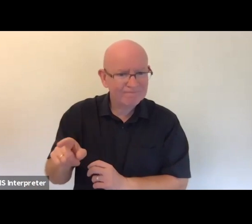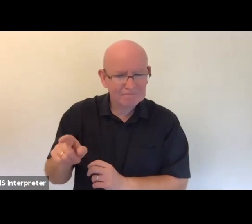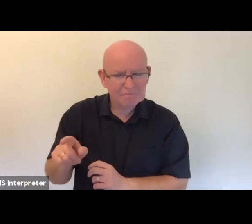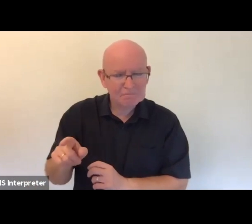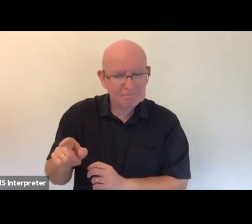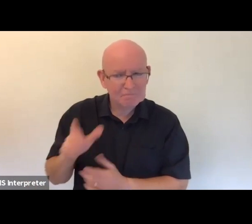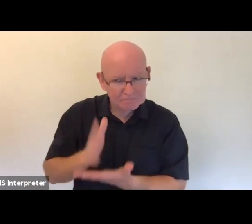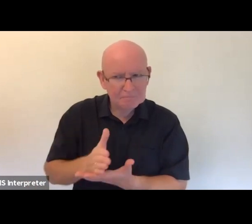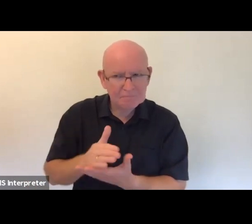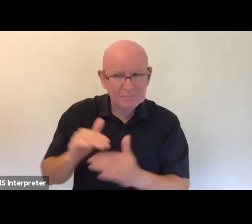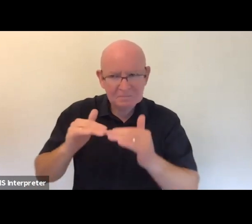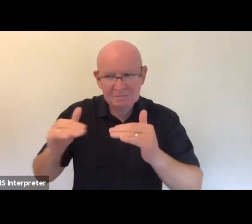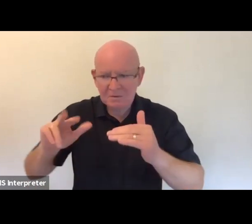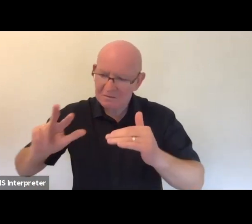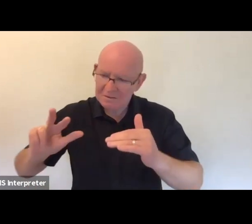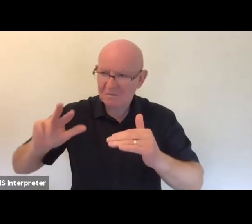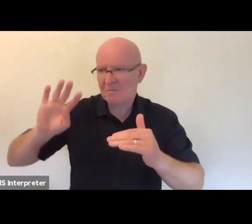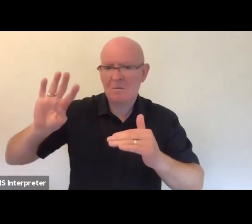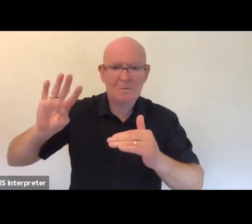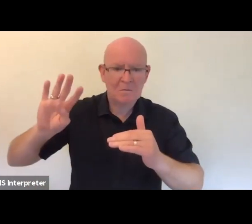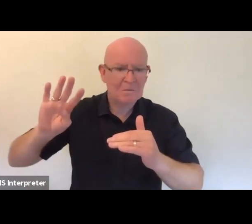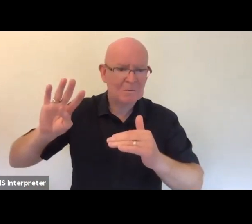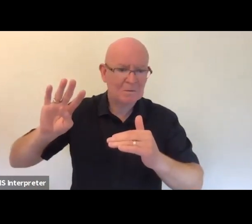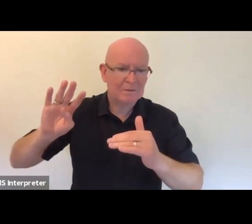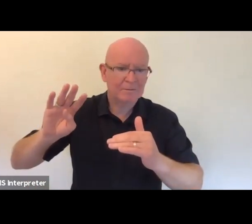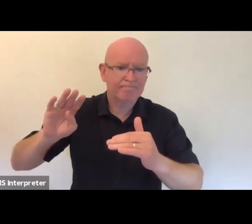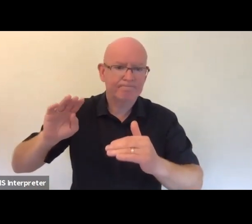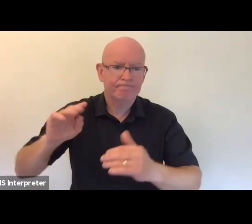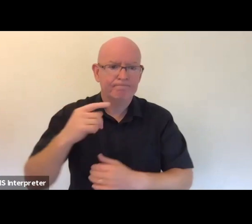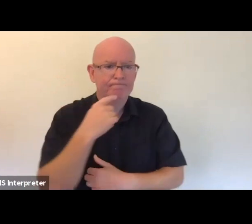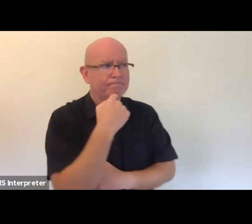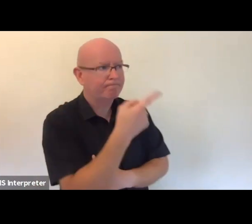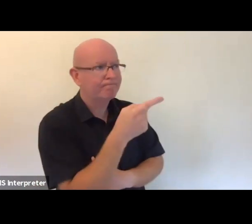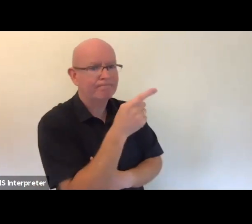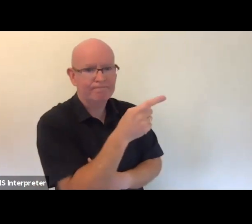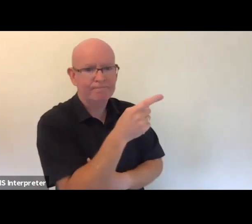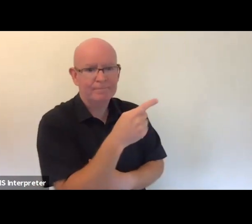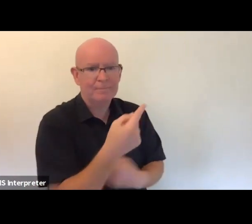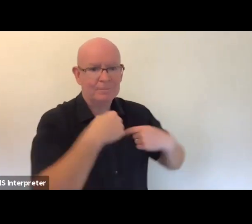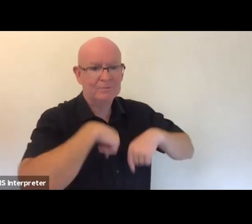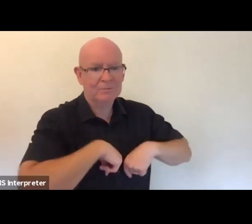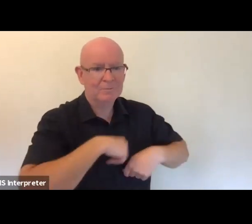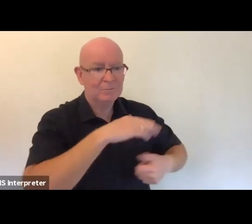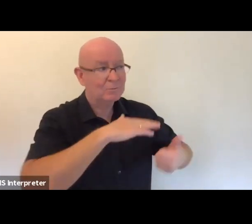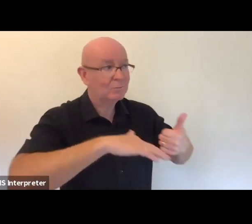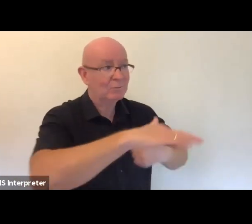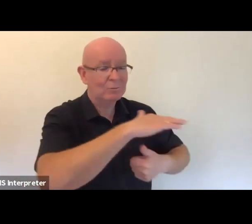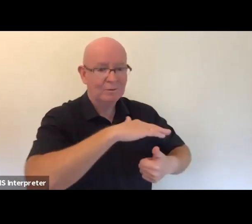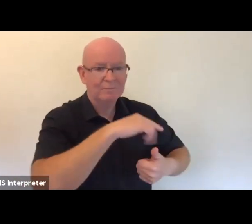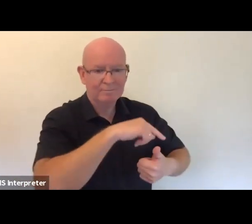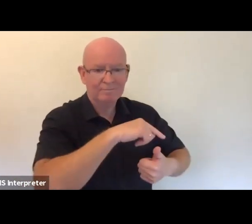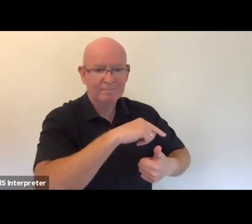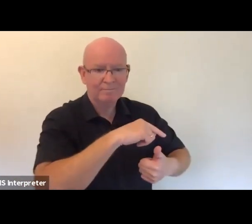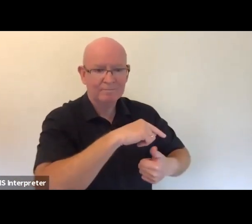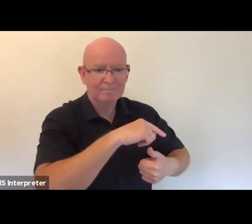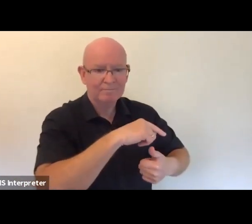they will register or input your disability data in...